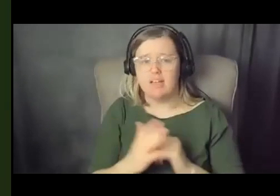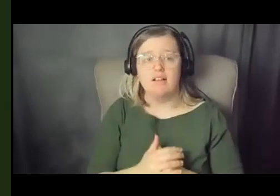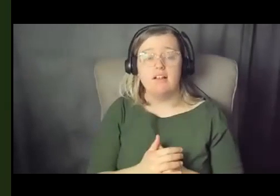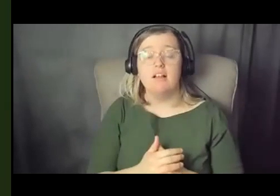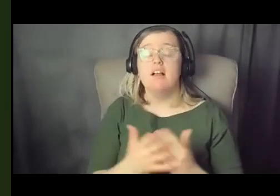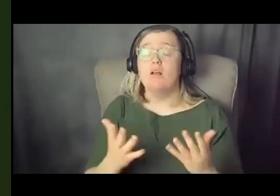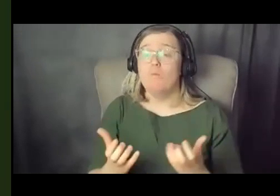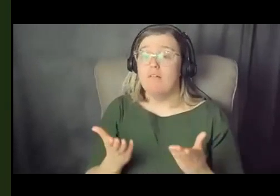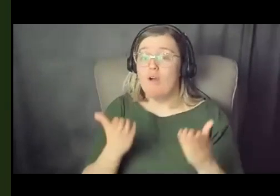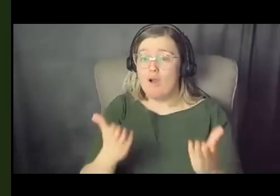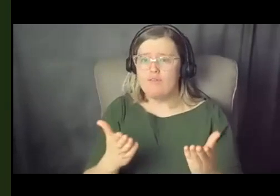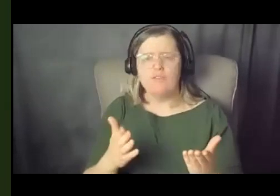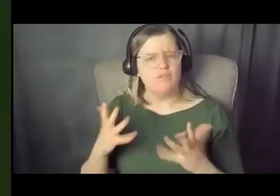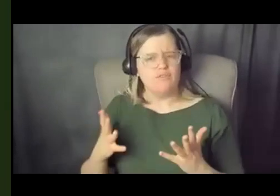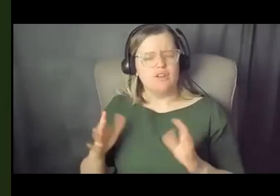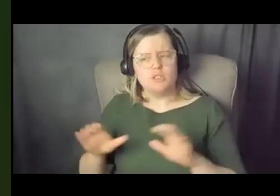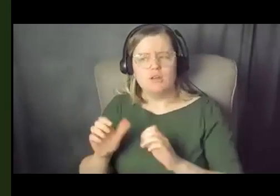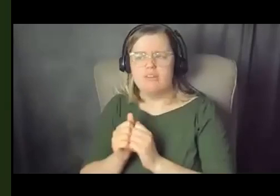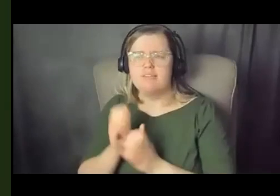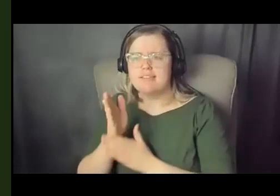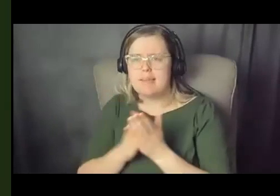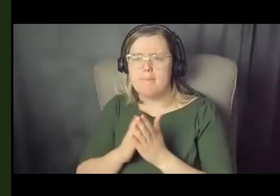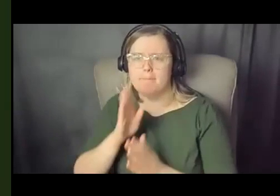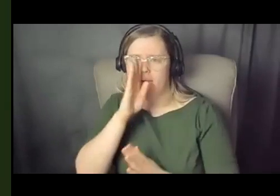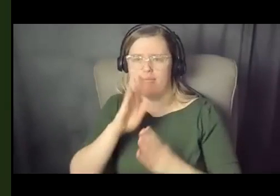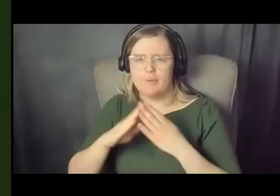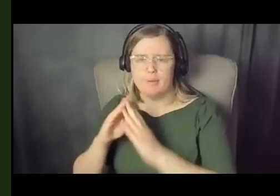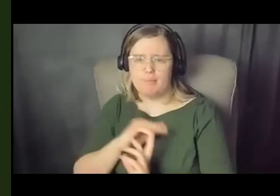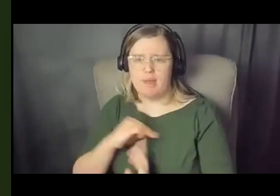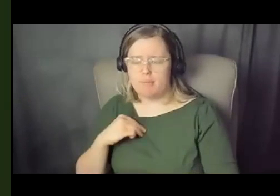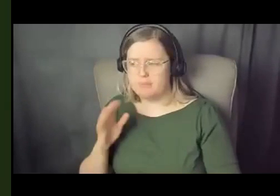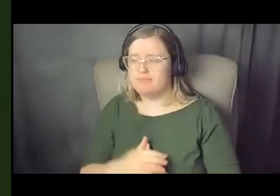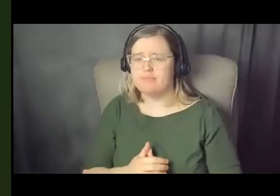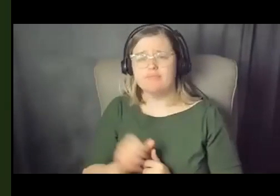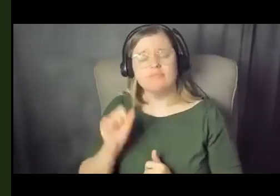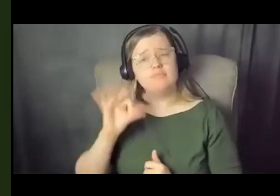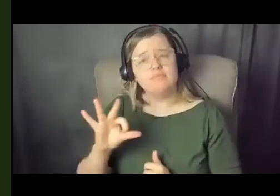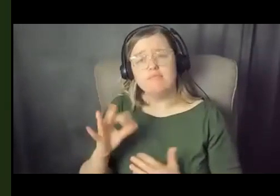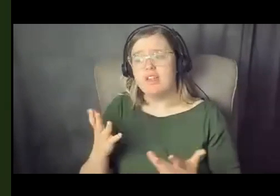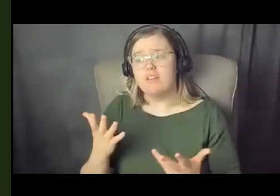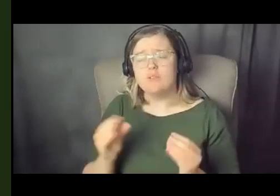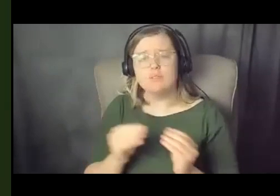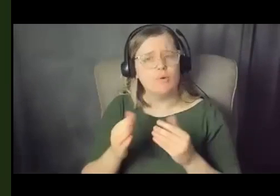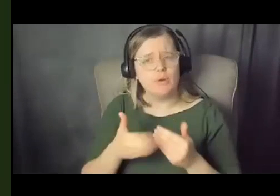doing this for some Bellevue community members, if it's easier for you to discuss the project in depth through a